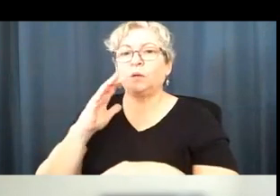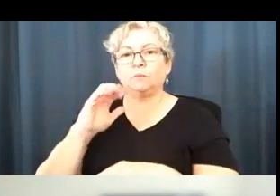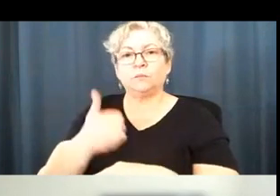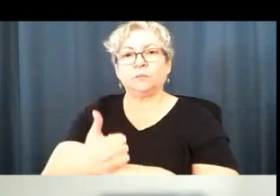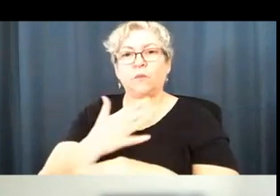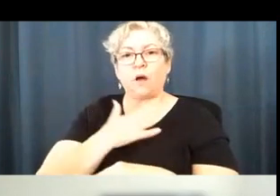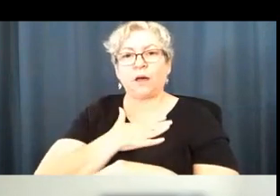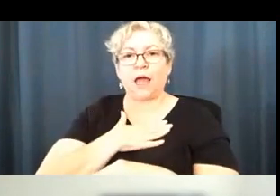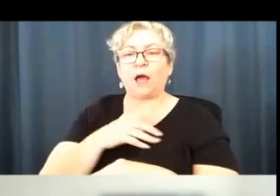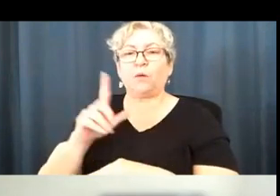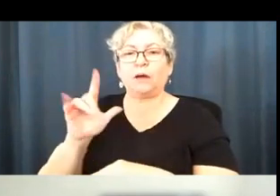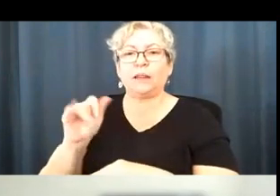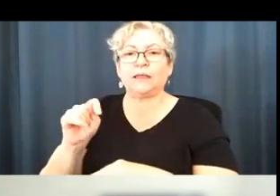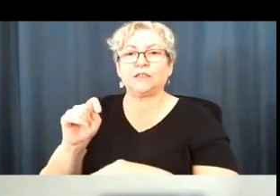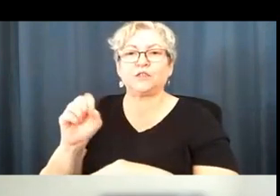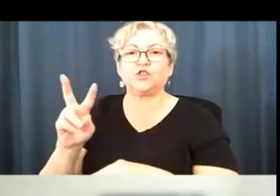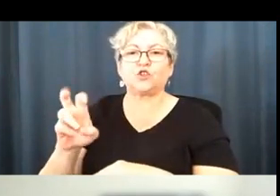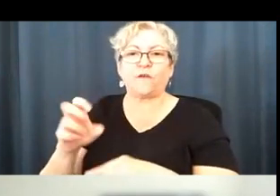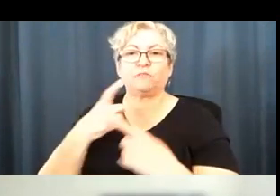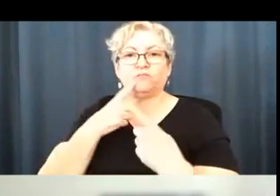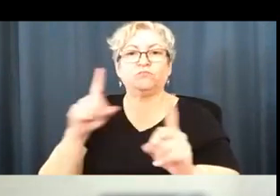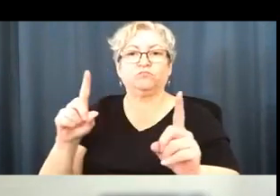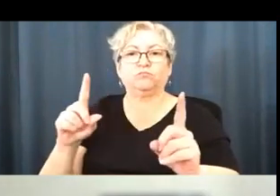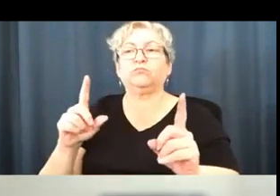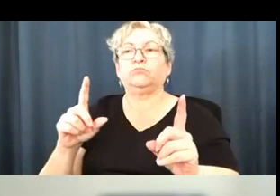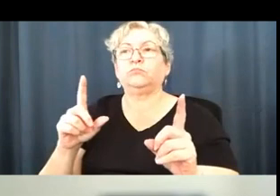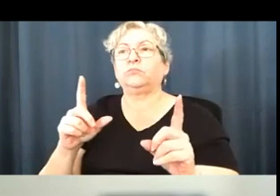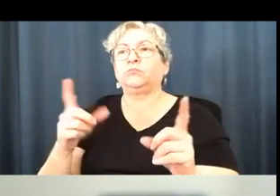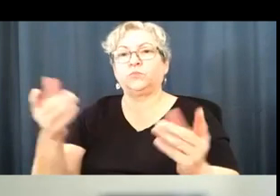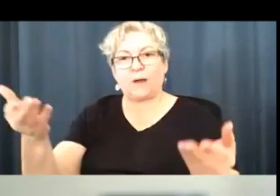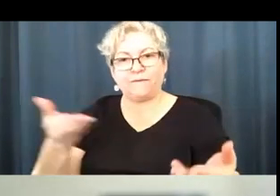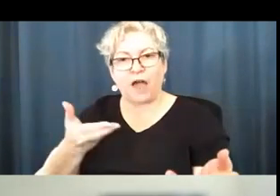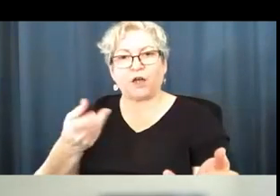that's hopefully accessible by then, and invitation to visit our new webpage.